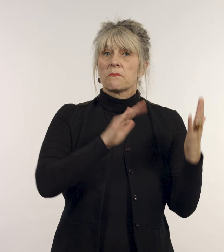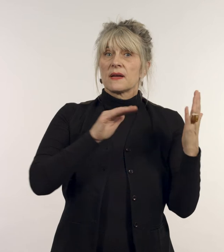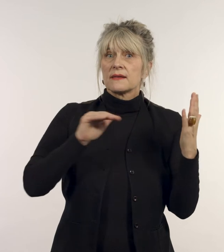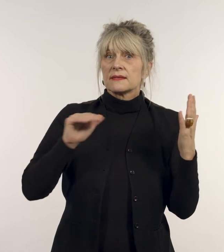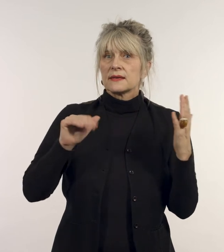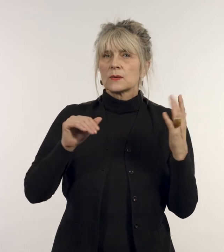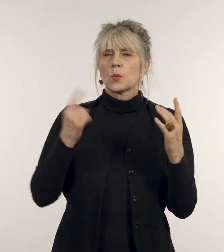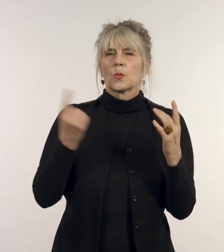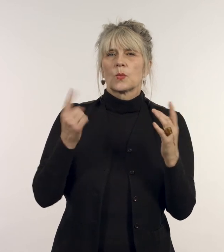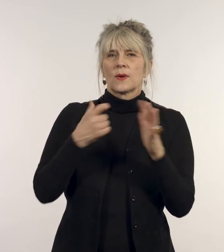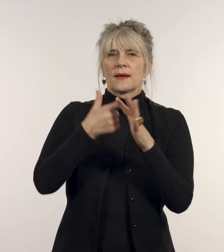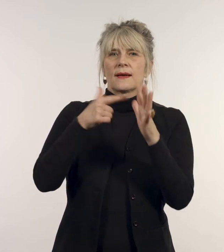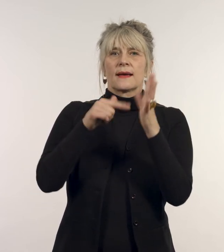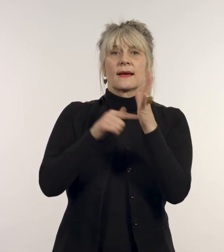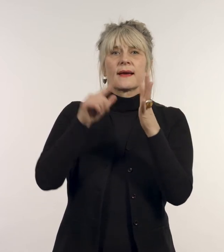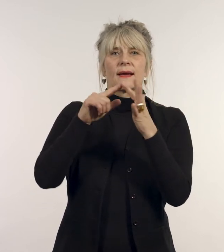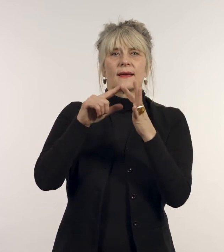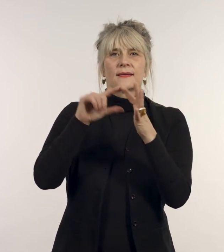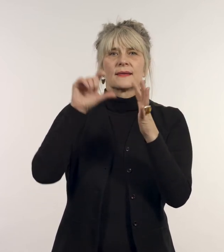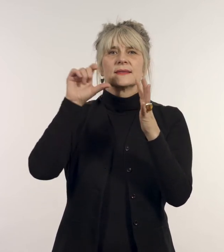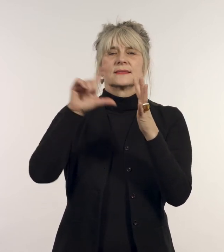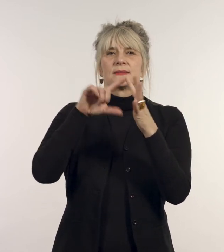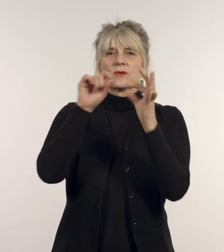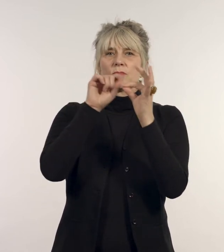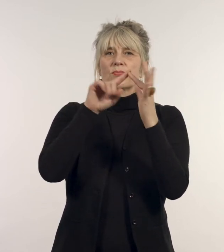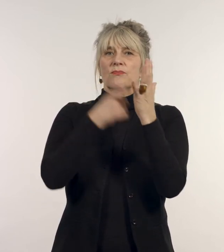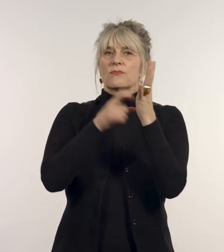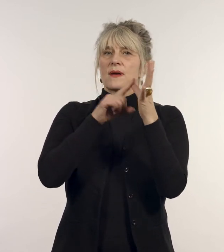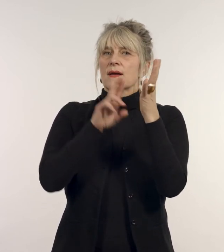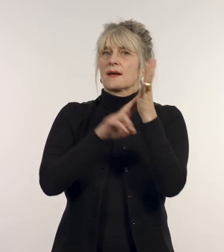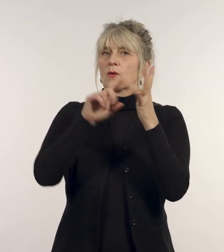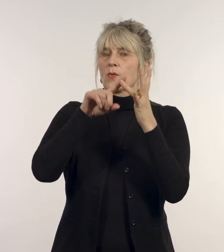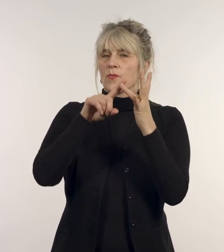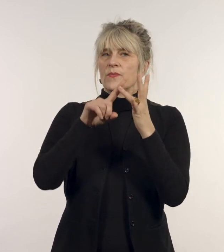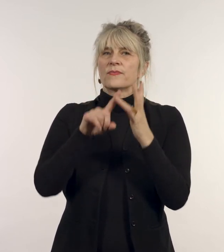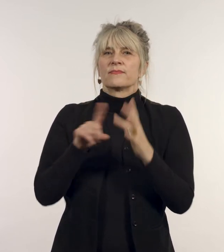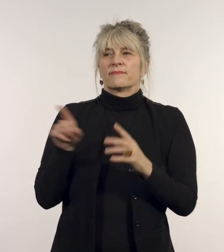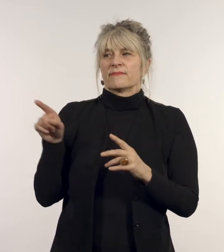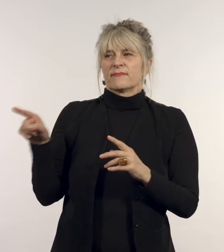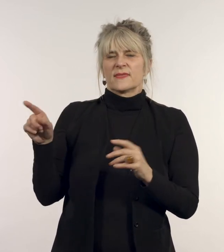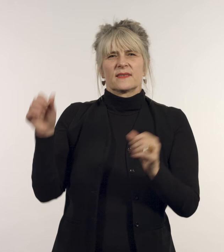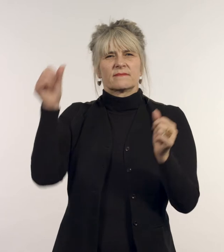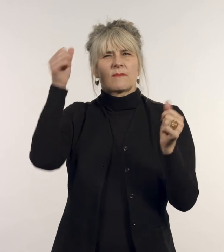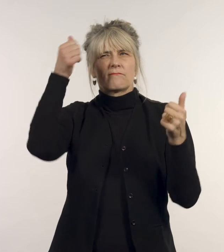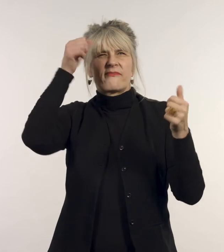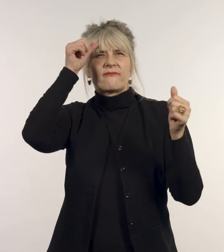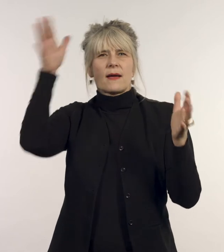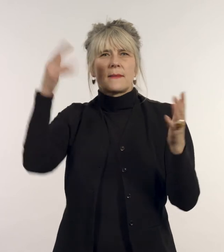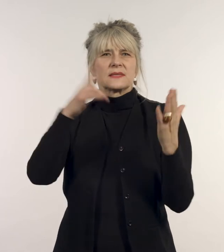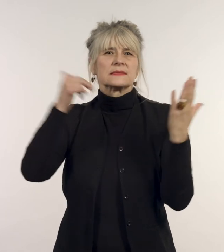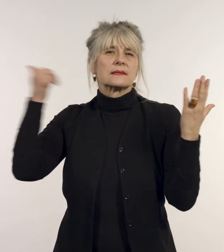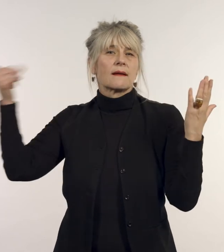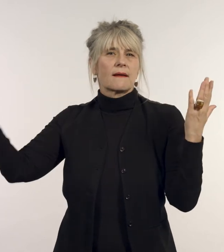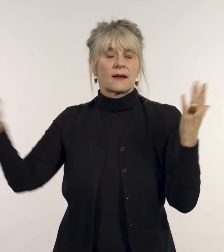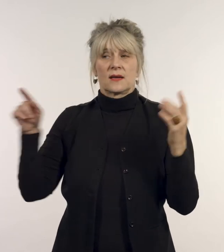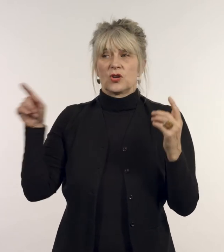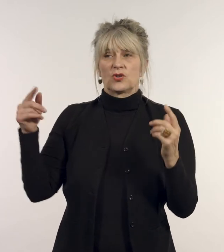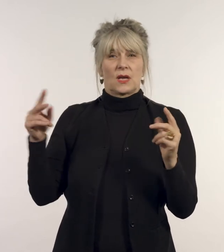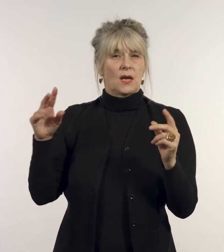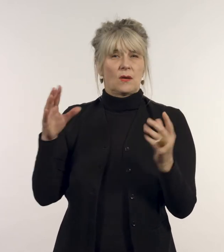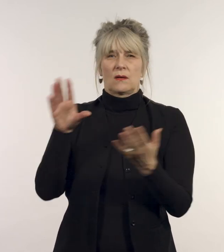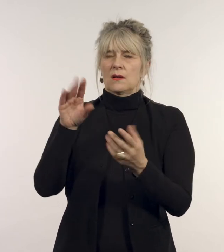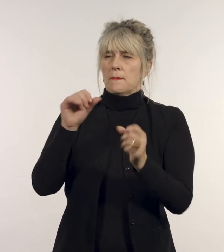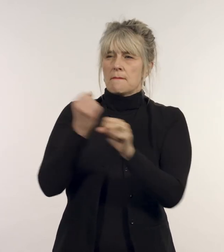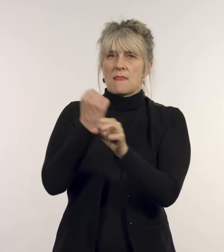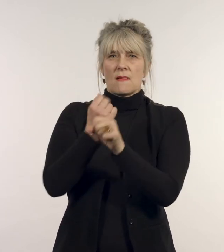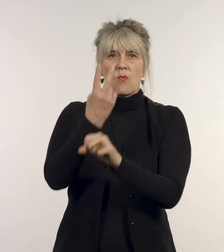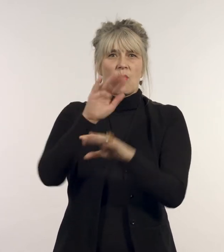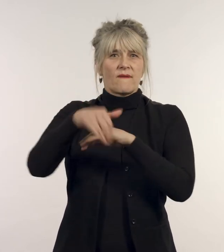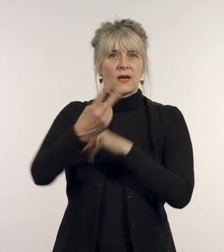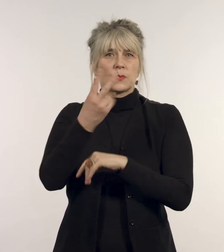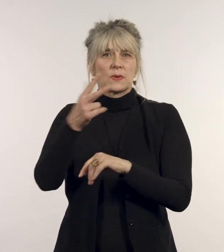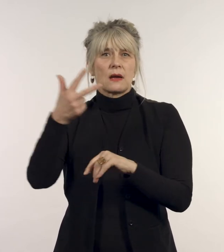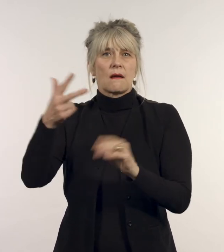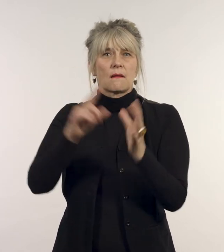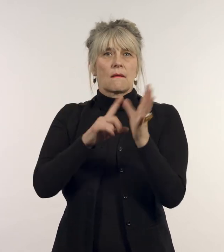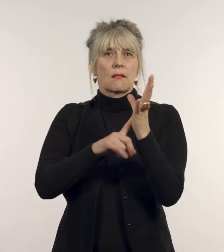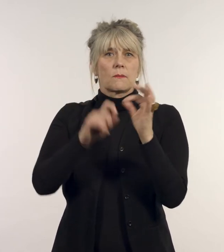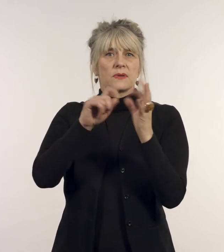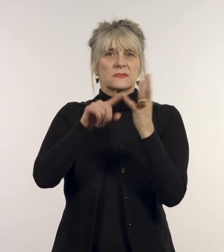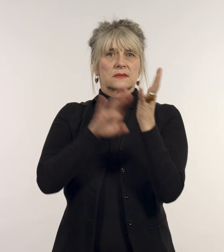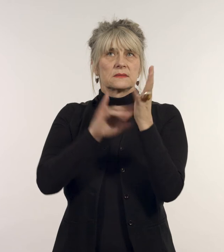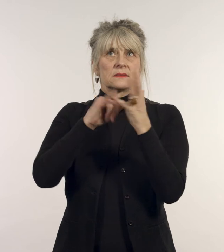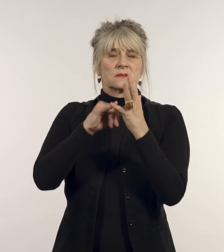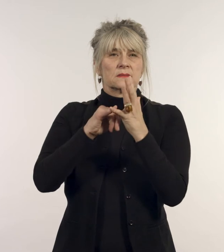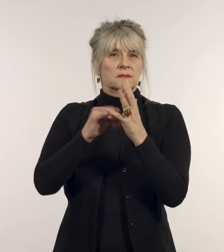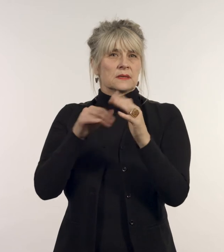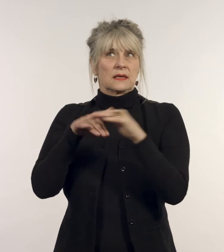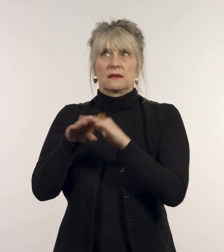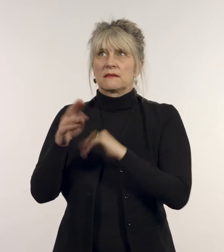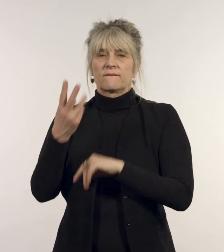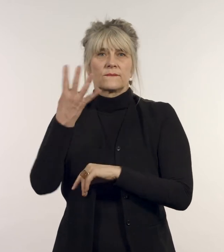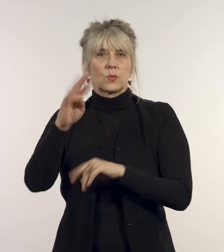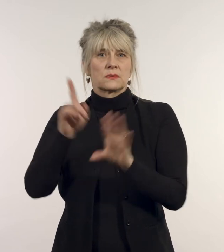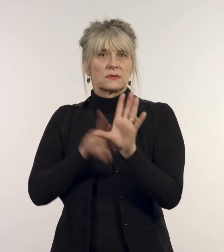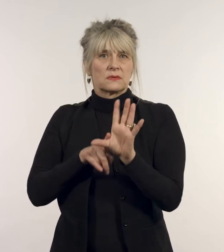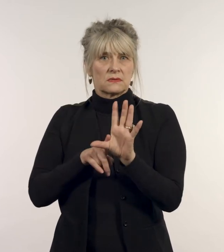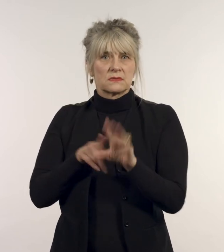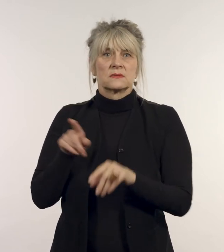Kate Ceberano has recorded 28 albums over 40 years,